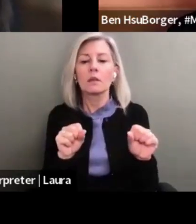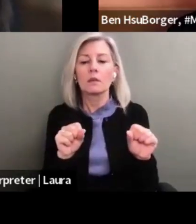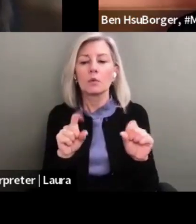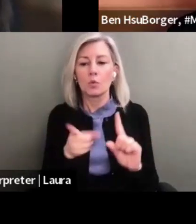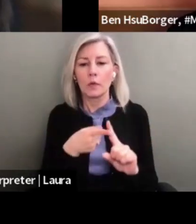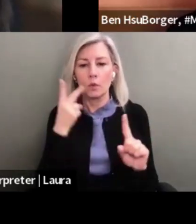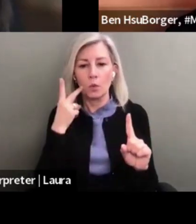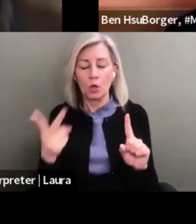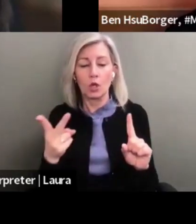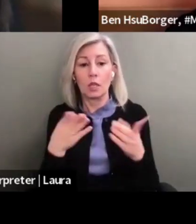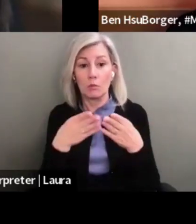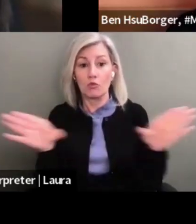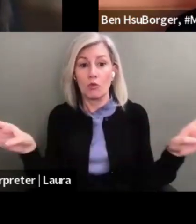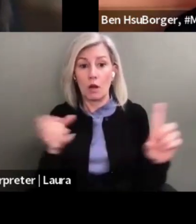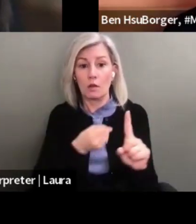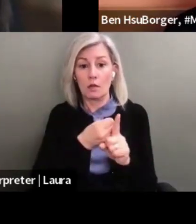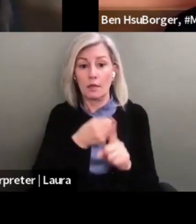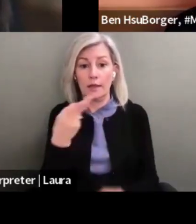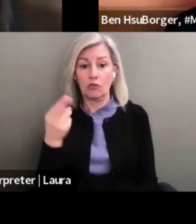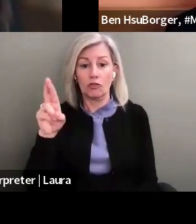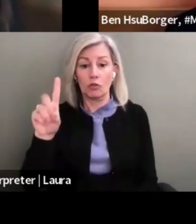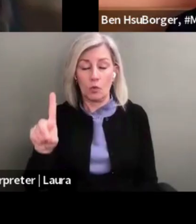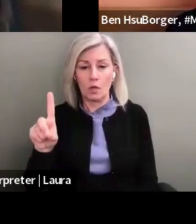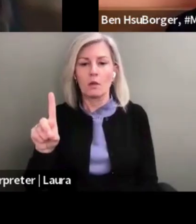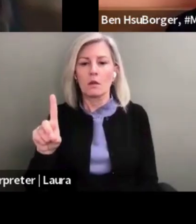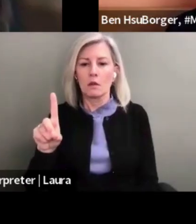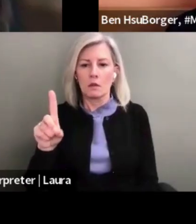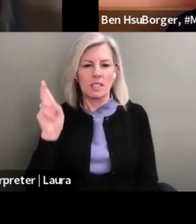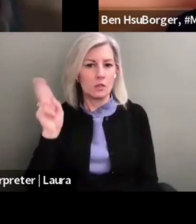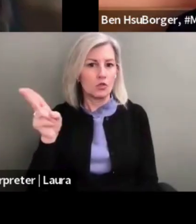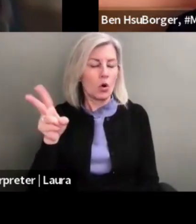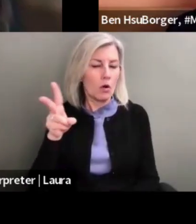Thank you, Ben. Erin, same question to you. ERIN PRANGLEY: I'm really